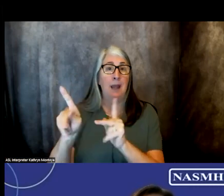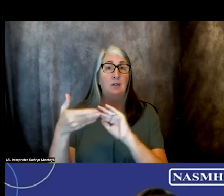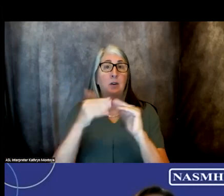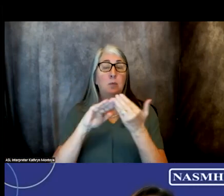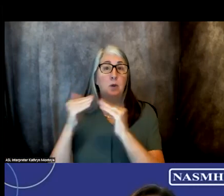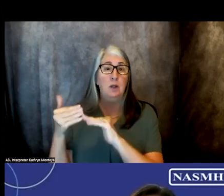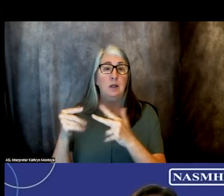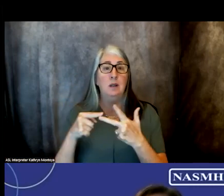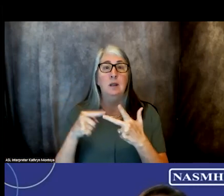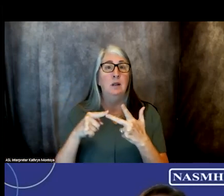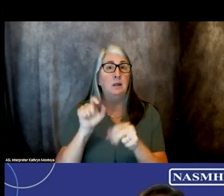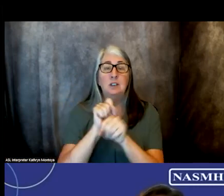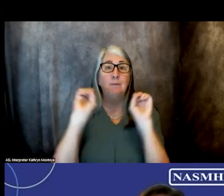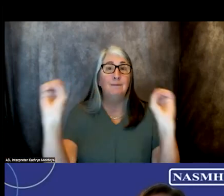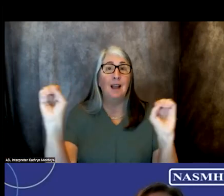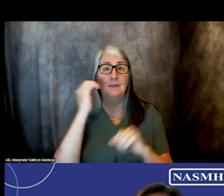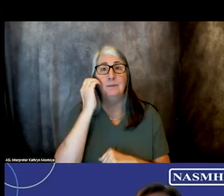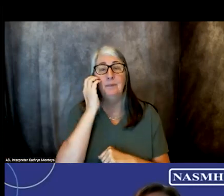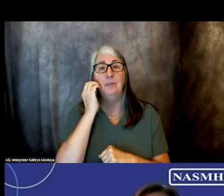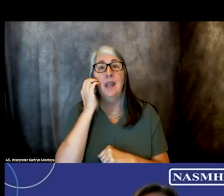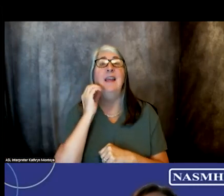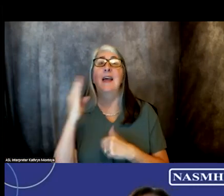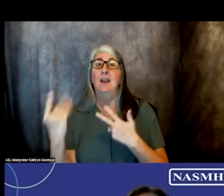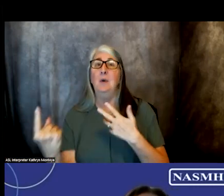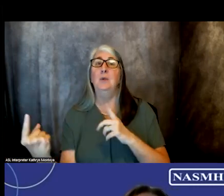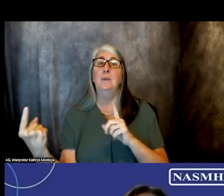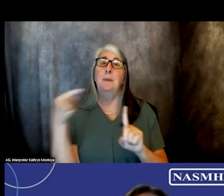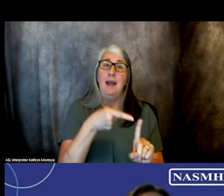STILL UNEMPLOYED. THAT IS GOING BACK TO WHAT AMY SAID WITH HER